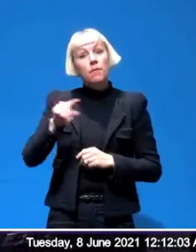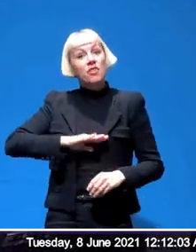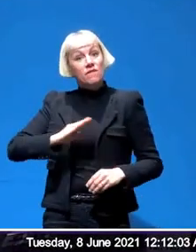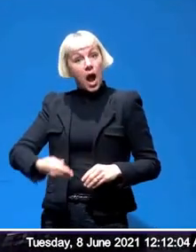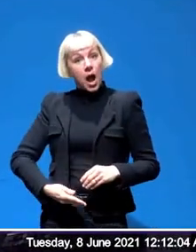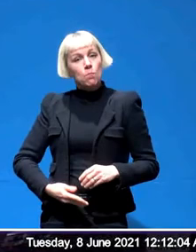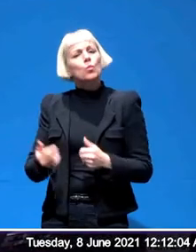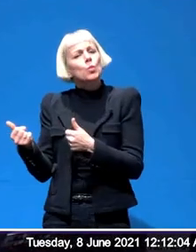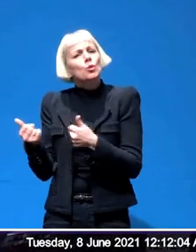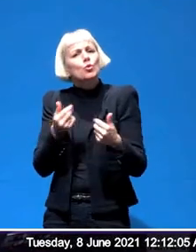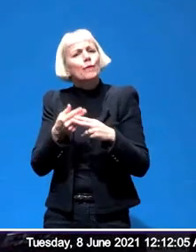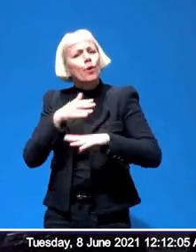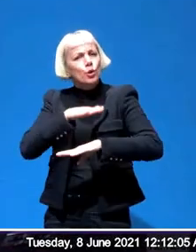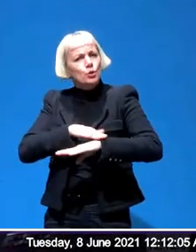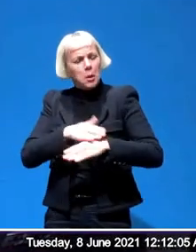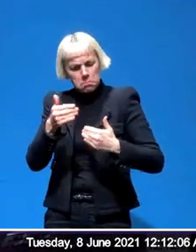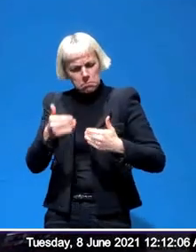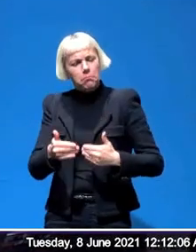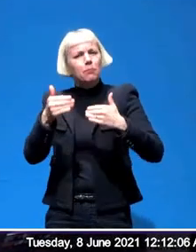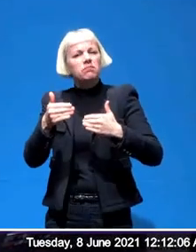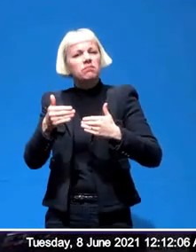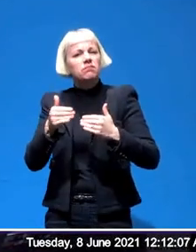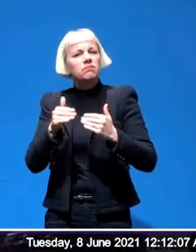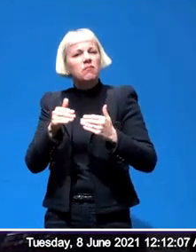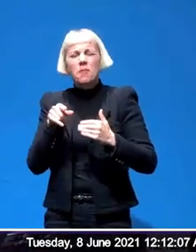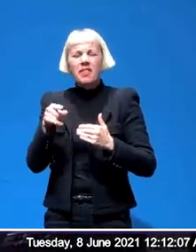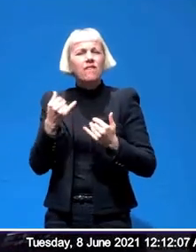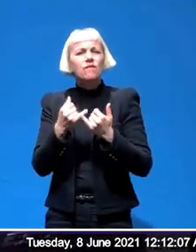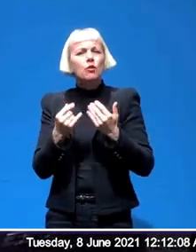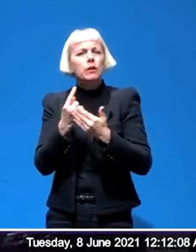period of time, but now he needs to be --- that's a very segregated setting.